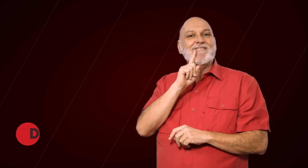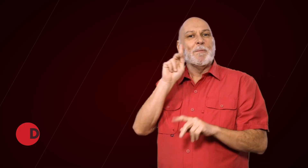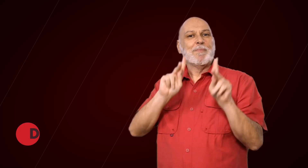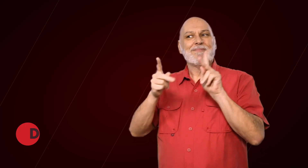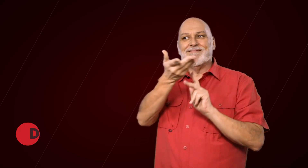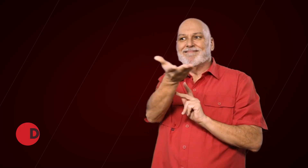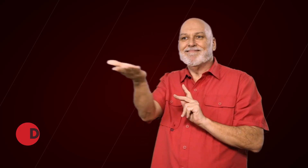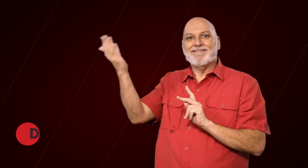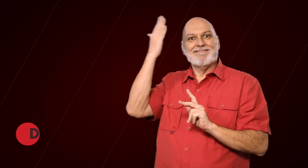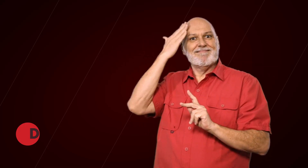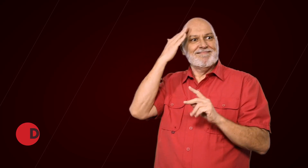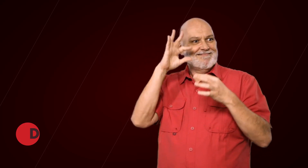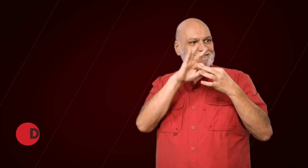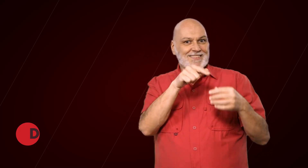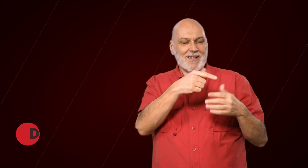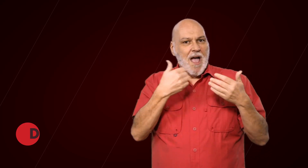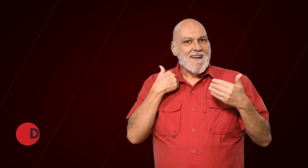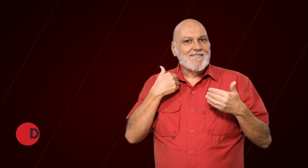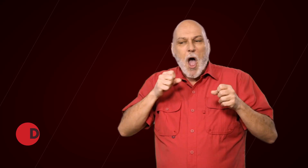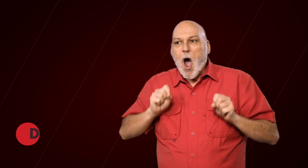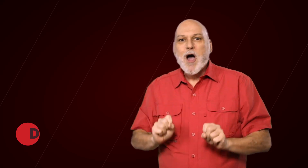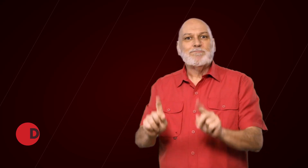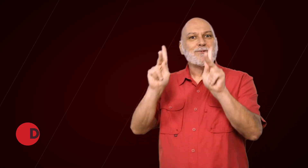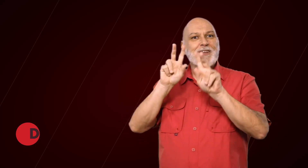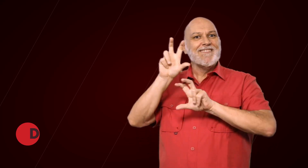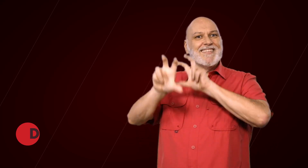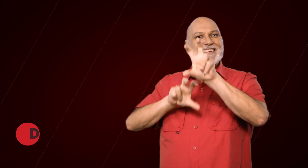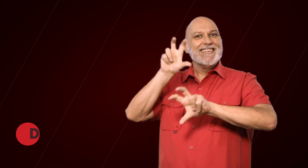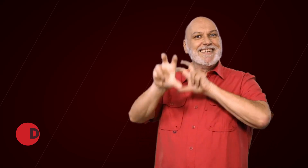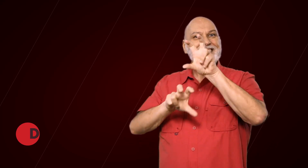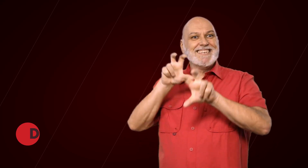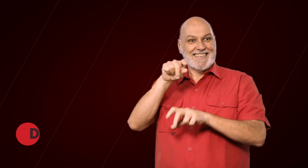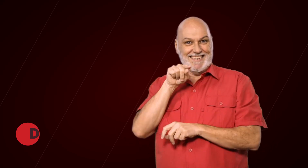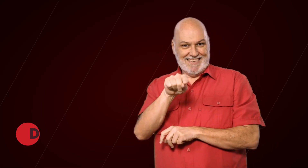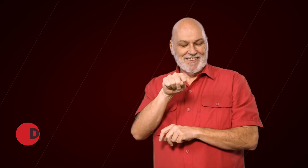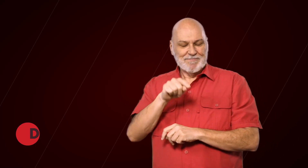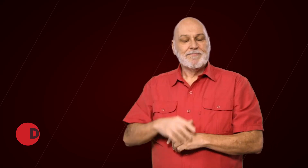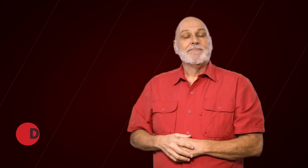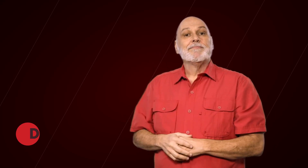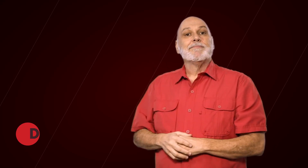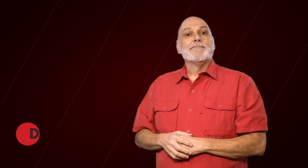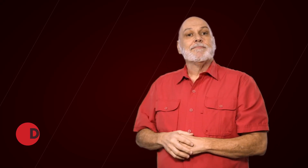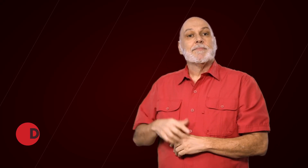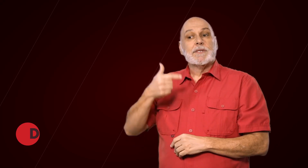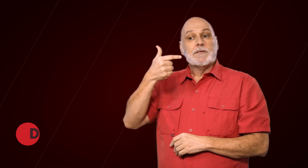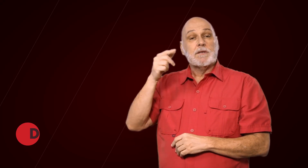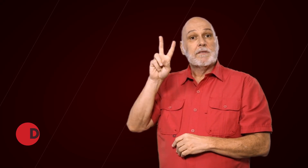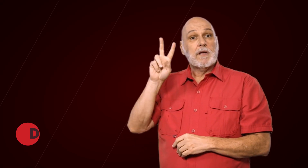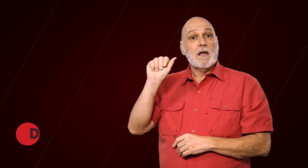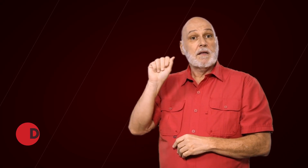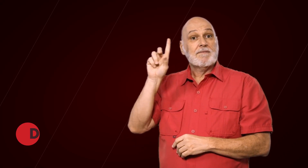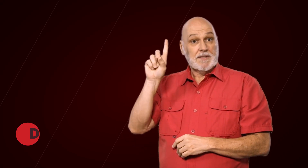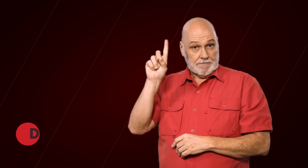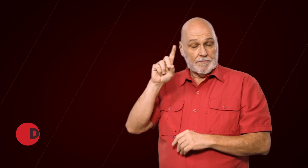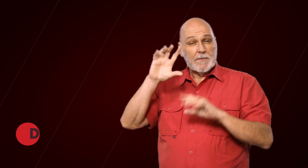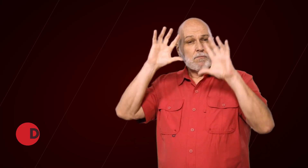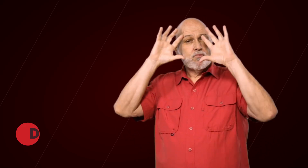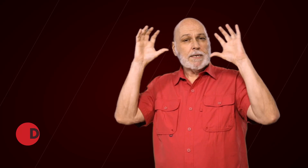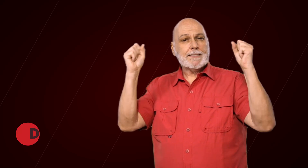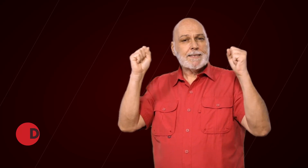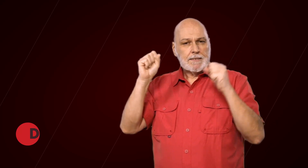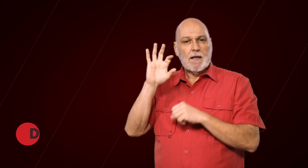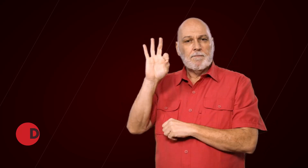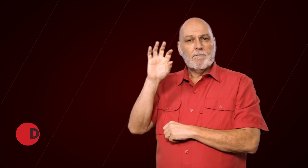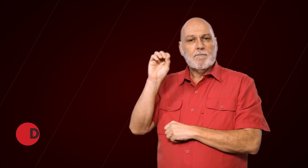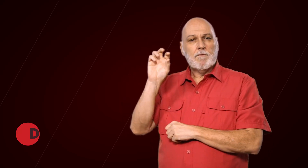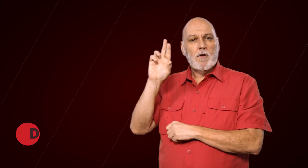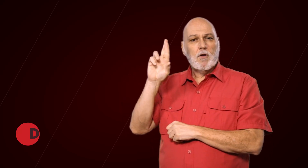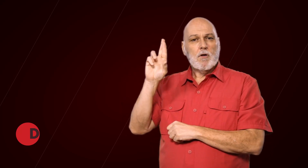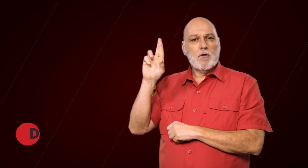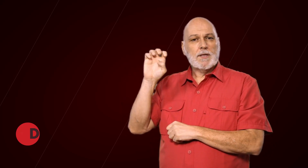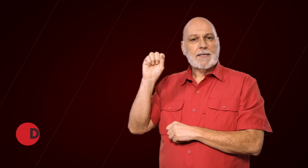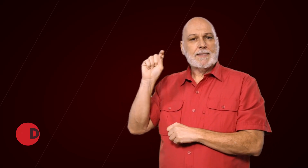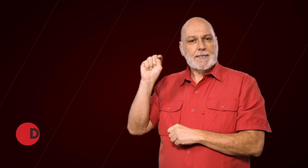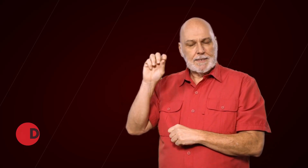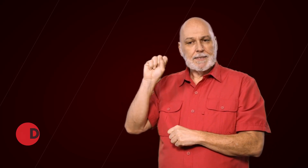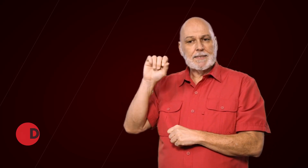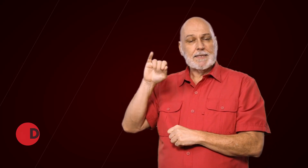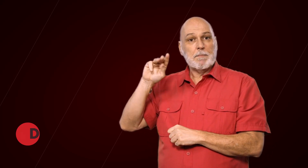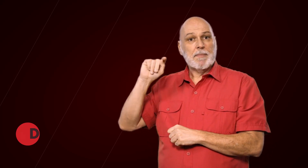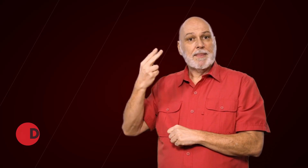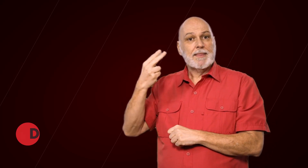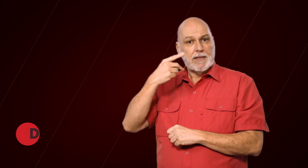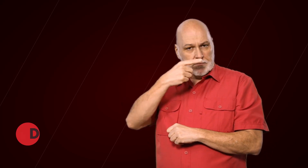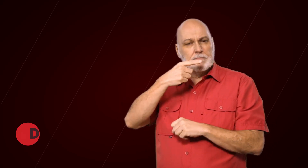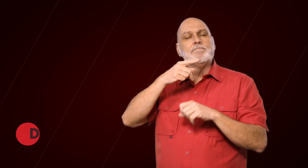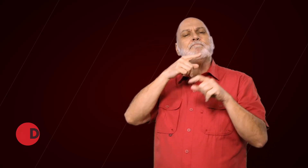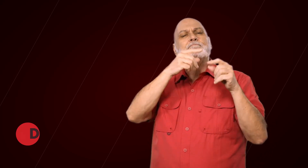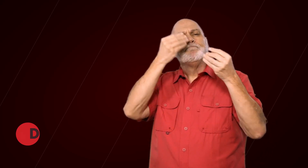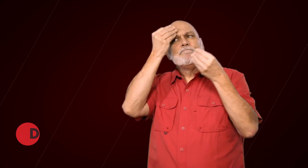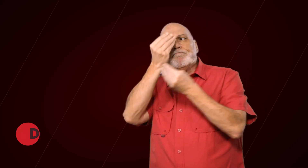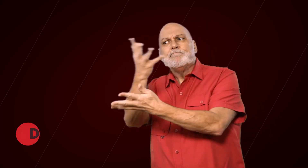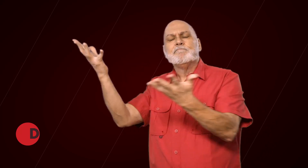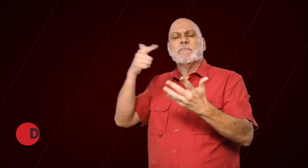its Facebook to alert Deaf people to be aware of investment opportunities.